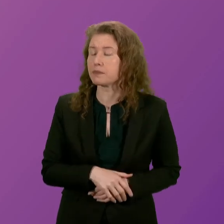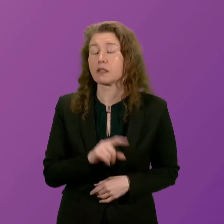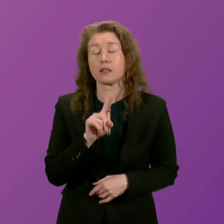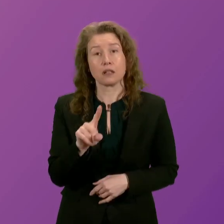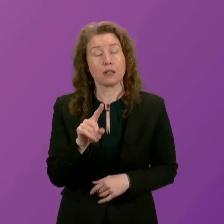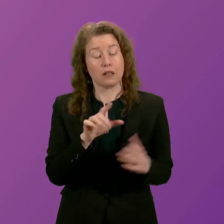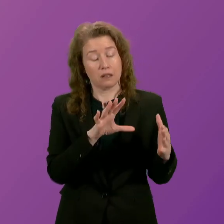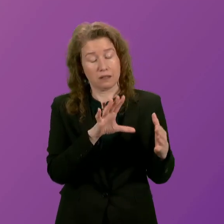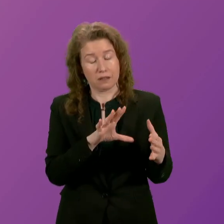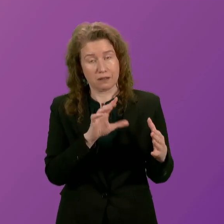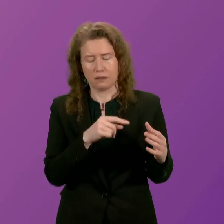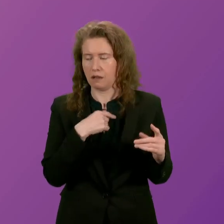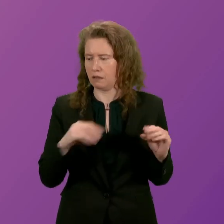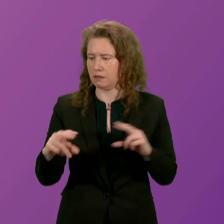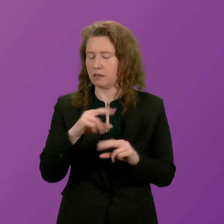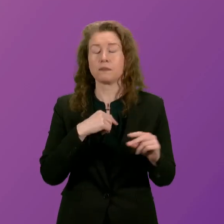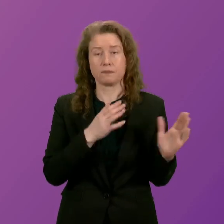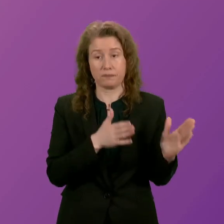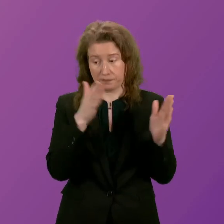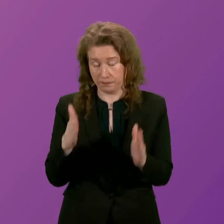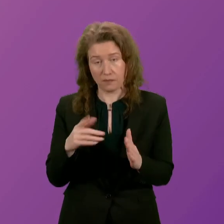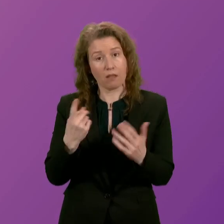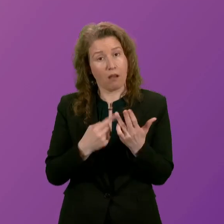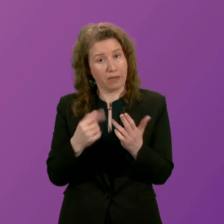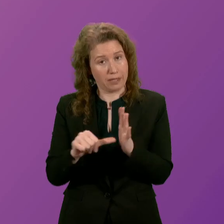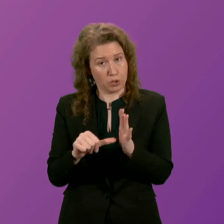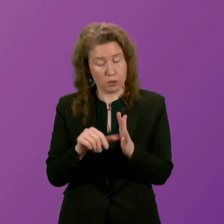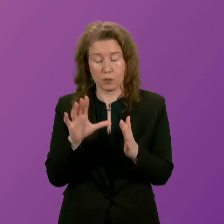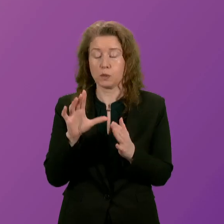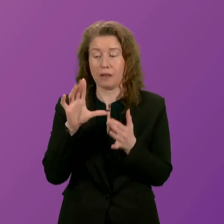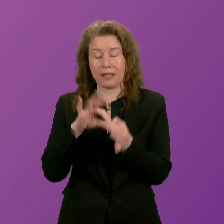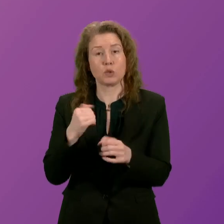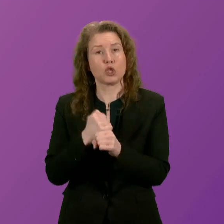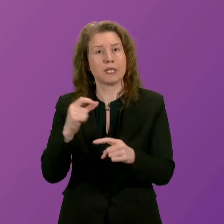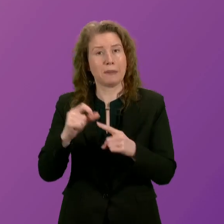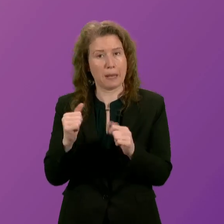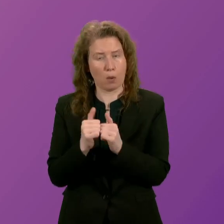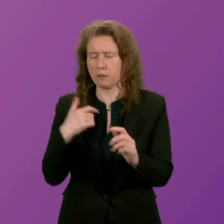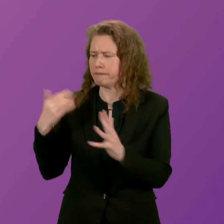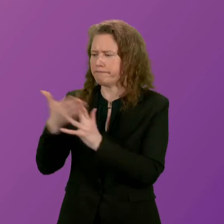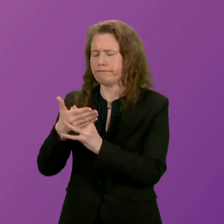He has done it again! Let us hear one another.